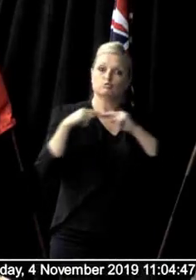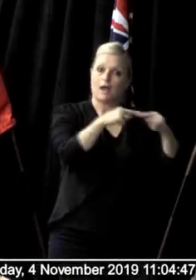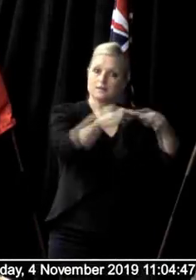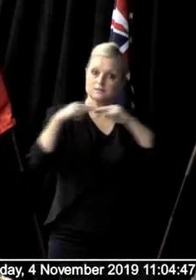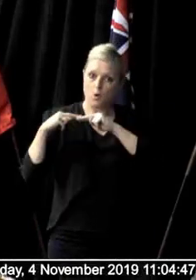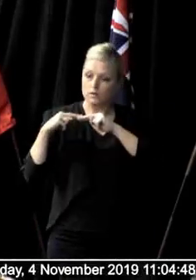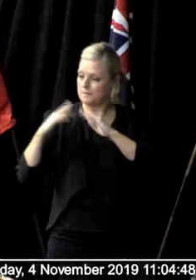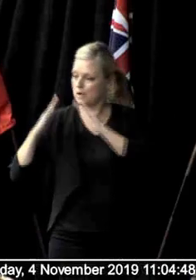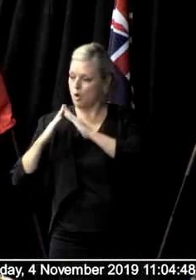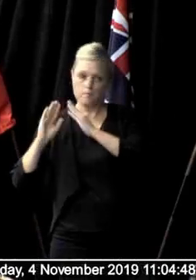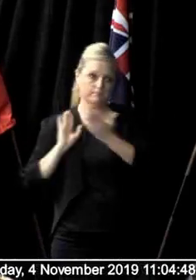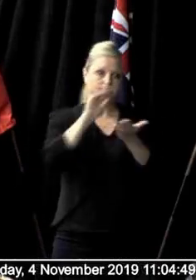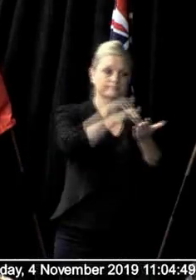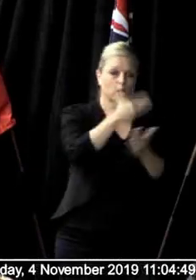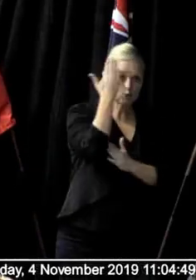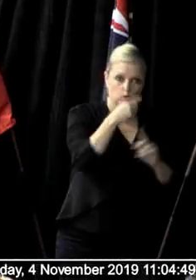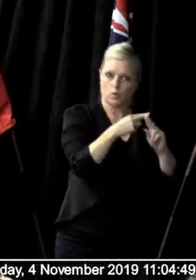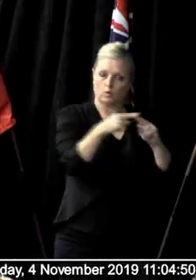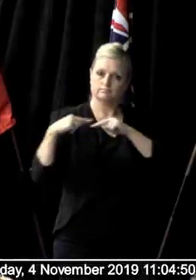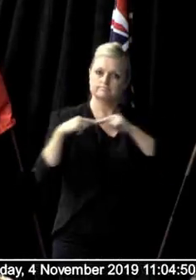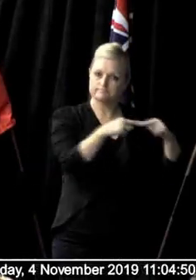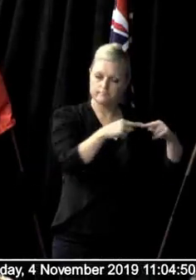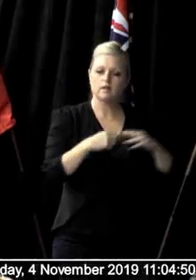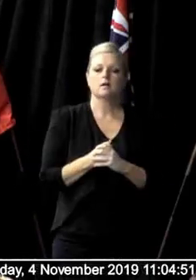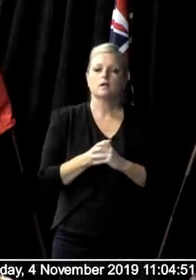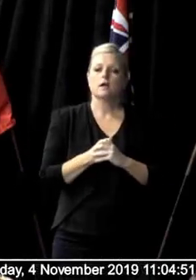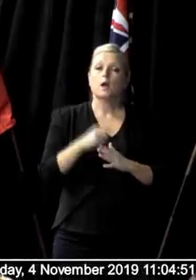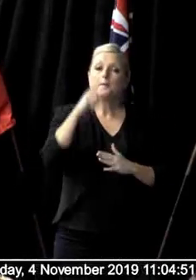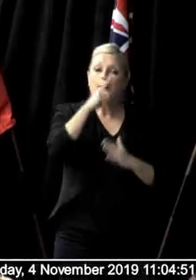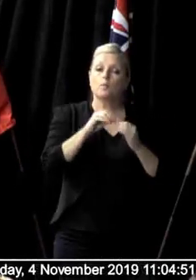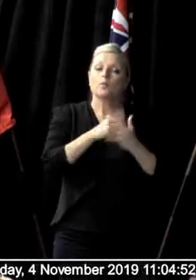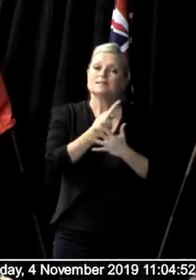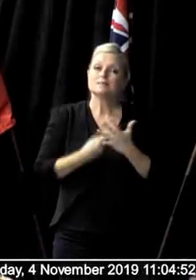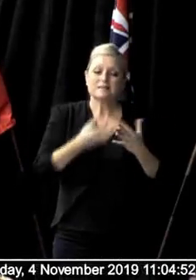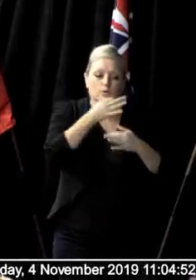It observed that people with disability are most likely to be abused in segregated